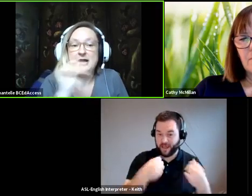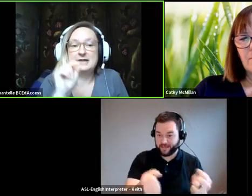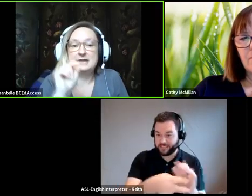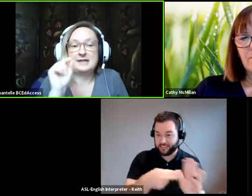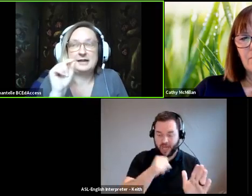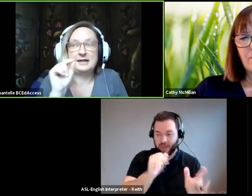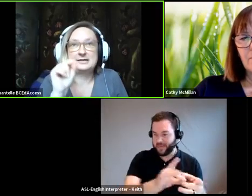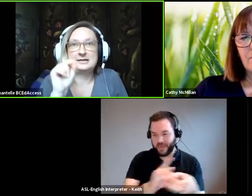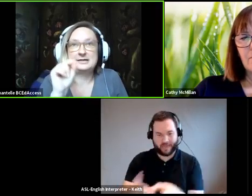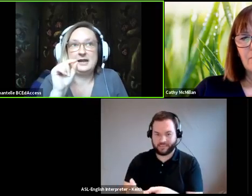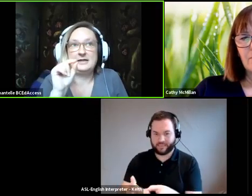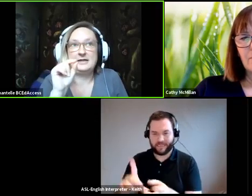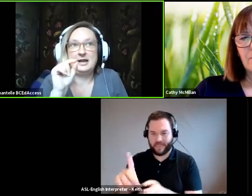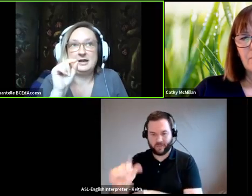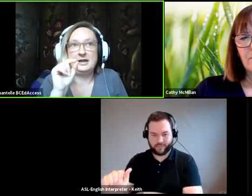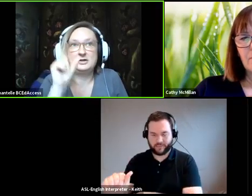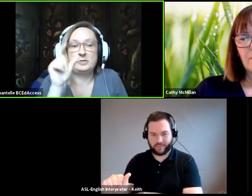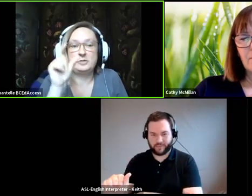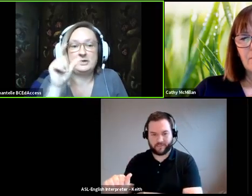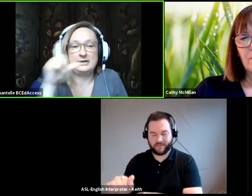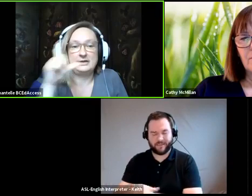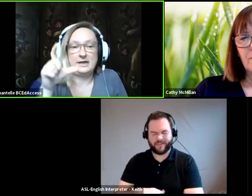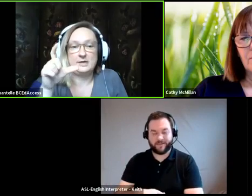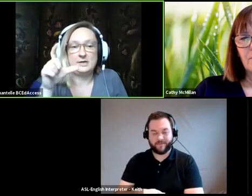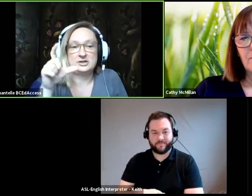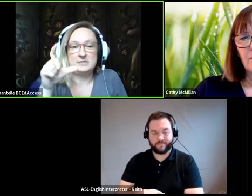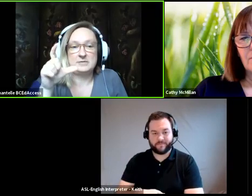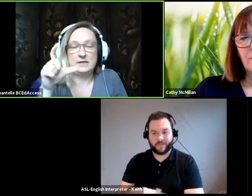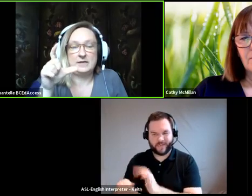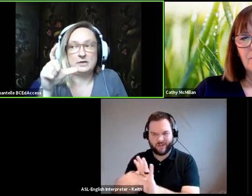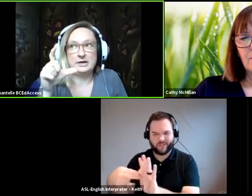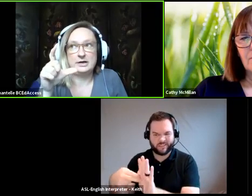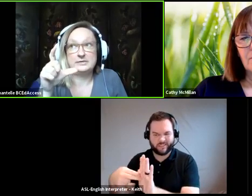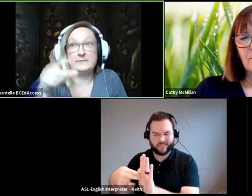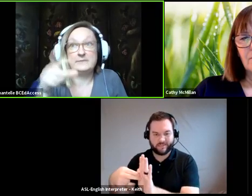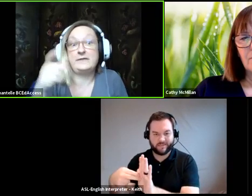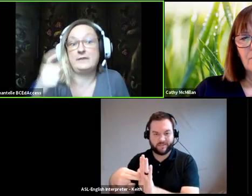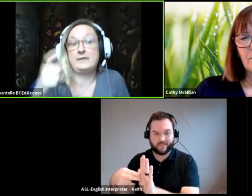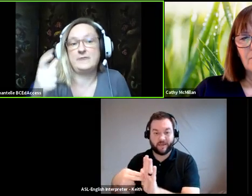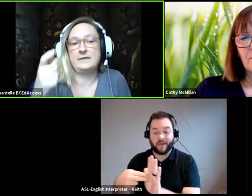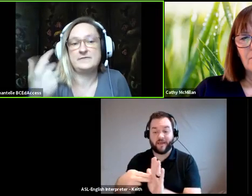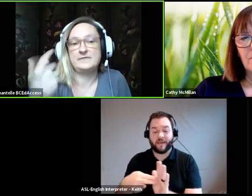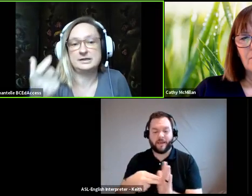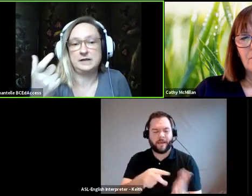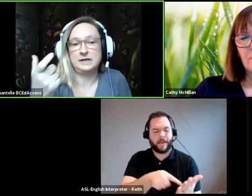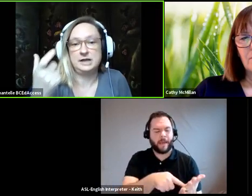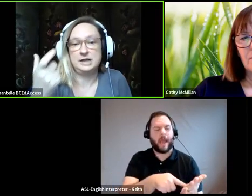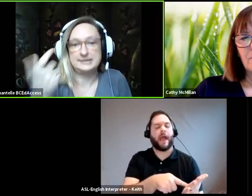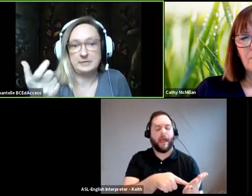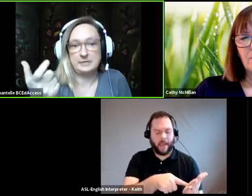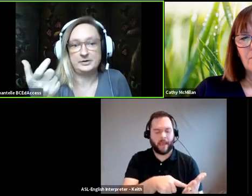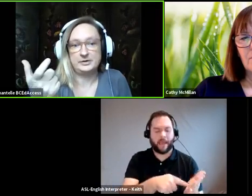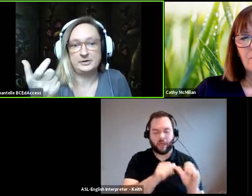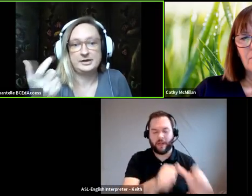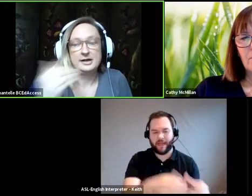you look at it, chronic health designation isn't tied to. to a diagnosis, it a diagnosis. have to be very very fit